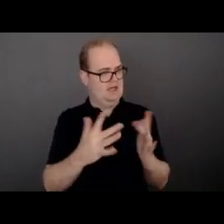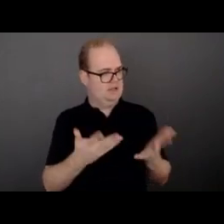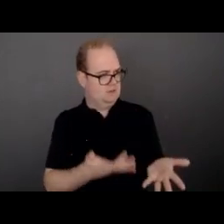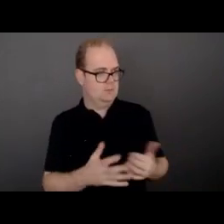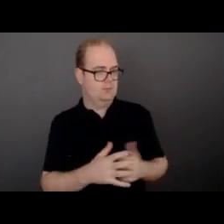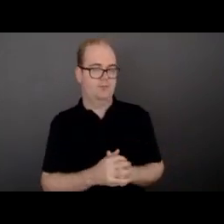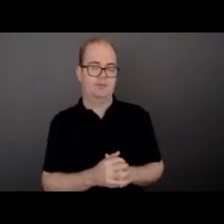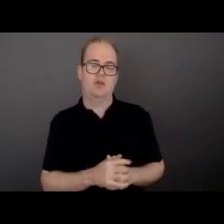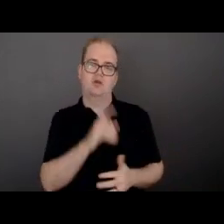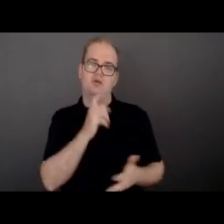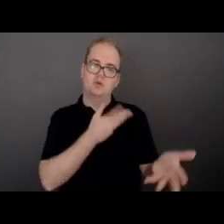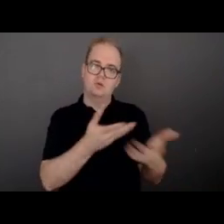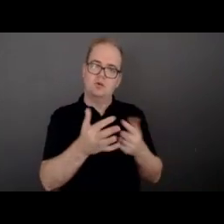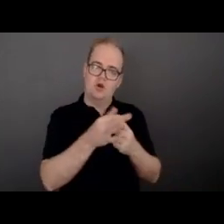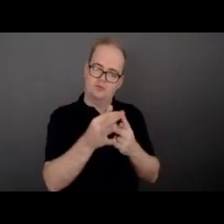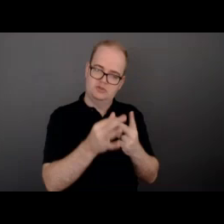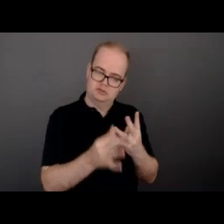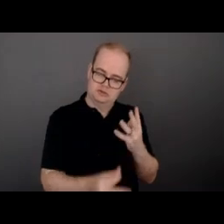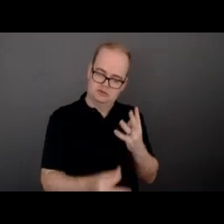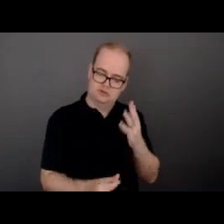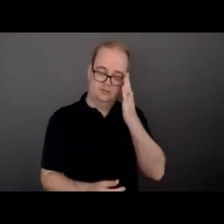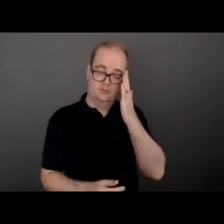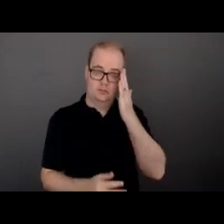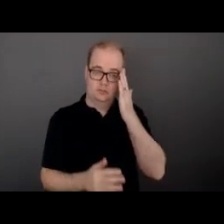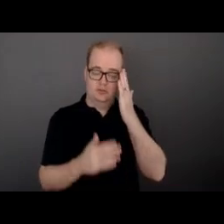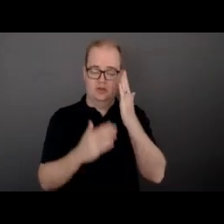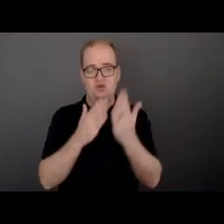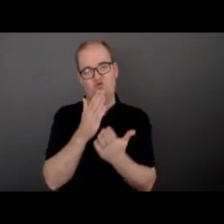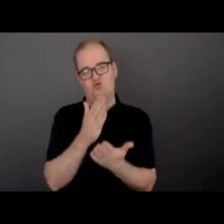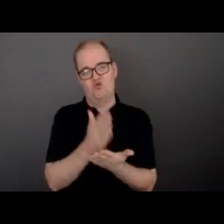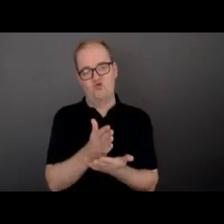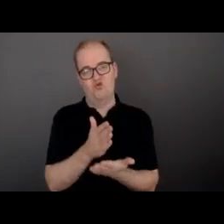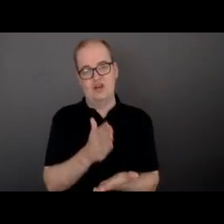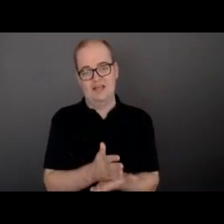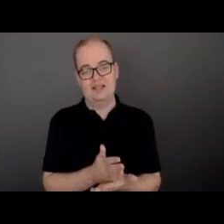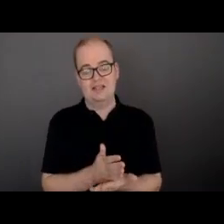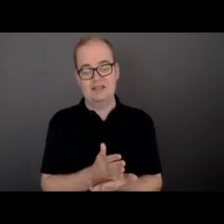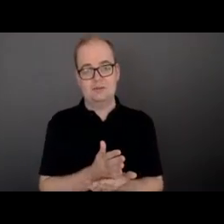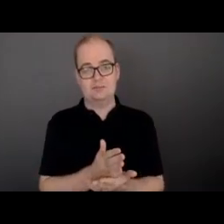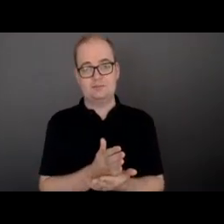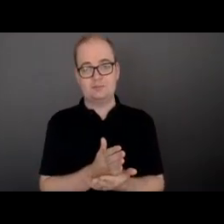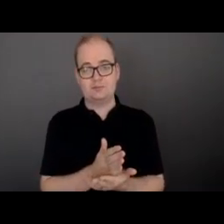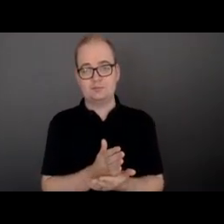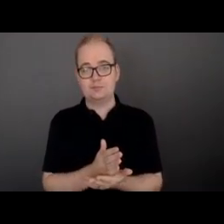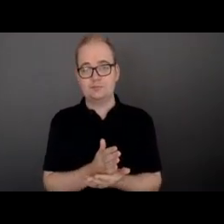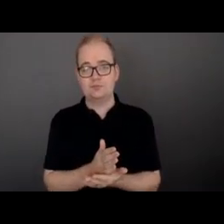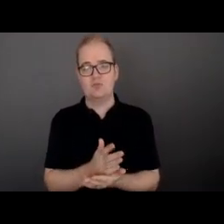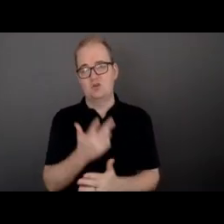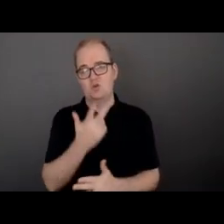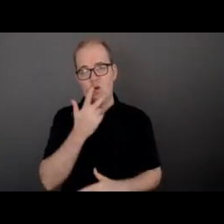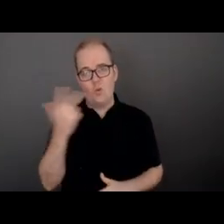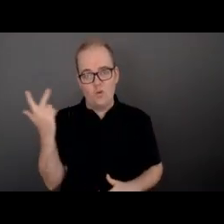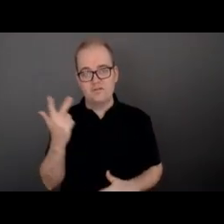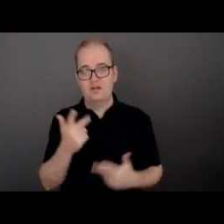Obviously at the end of the day, it's awful for someone experiencing domestic violence